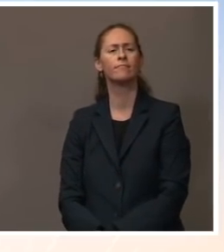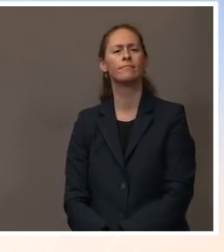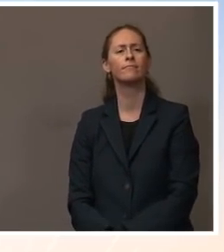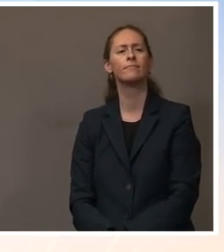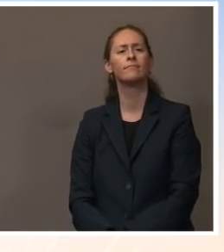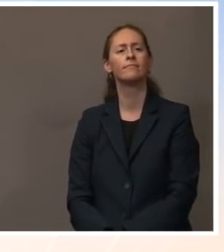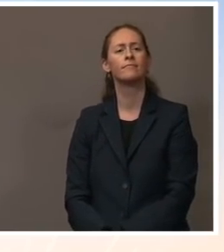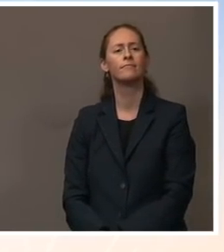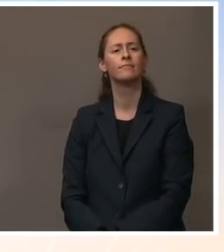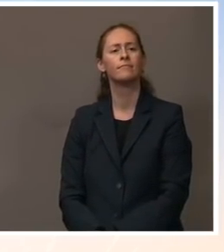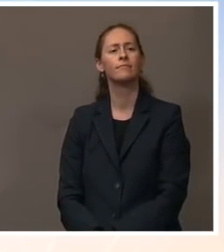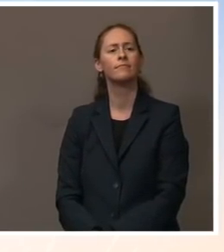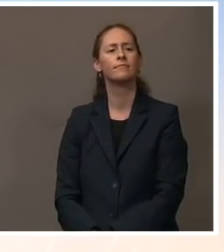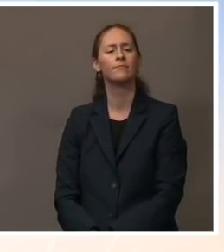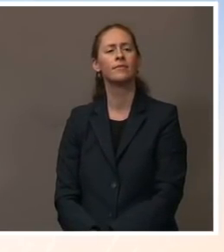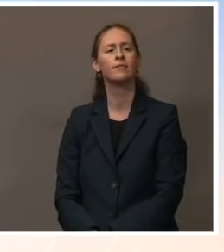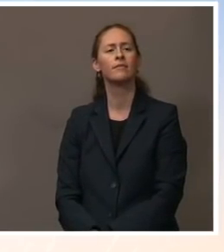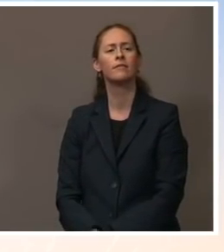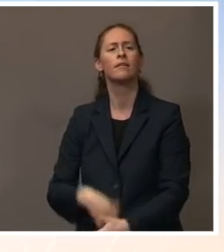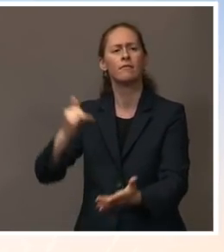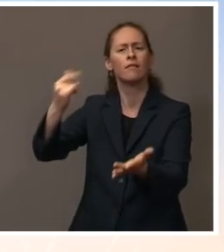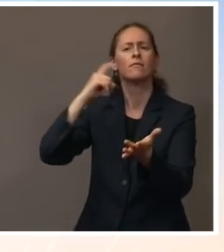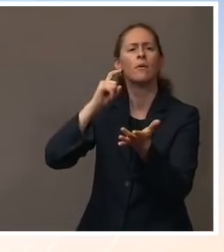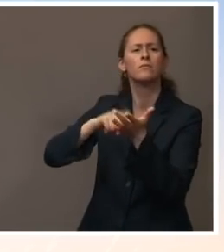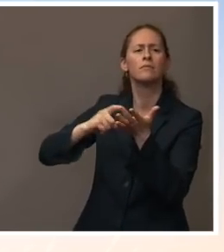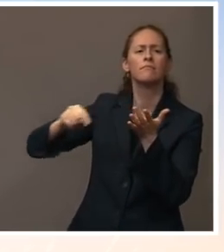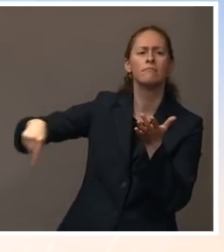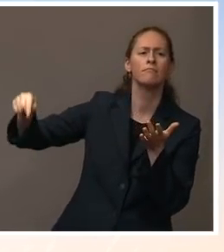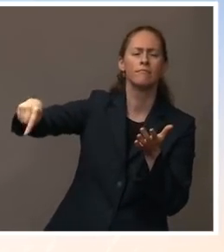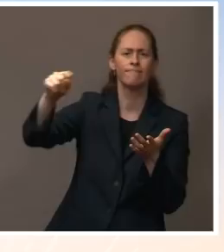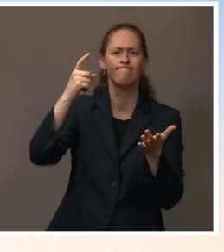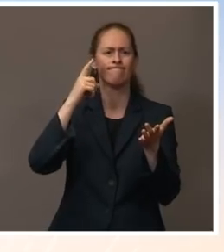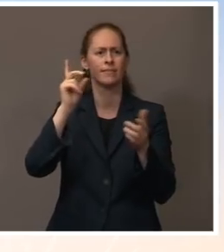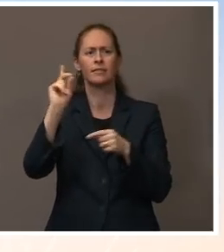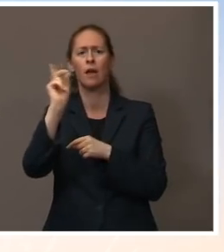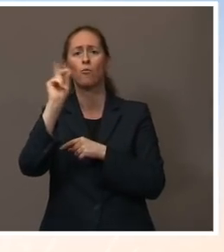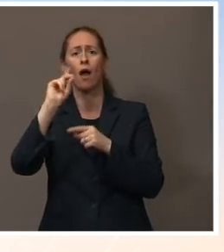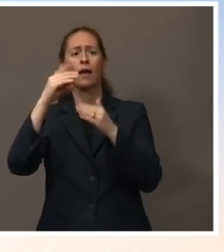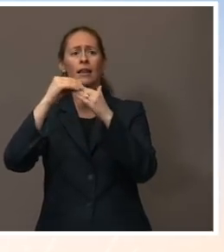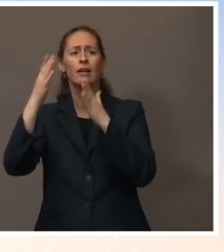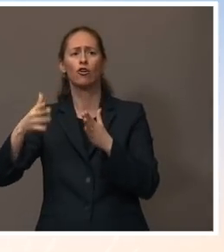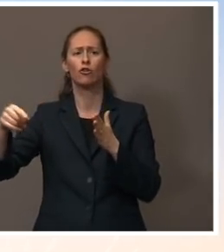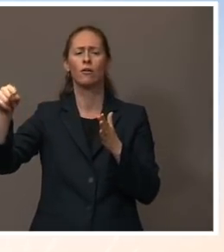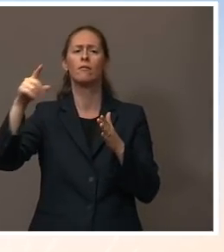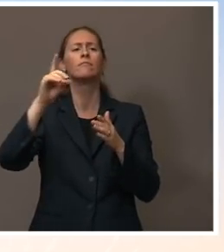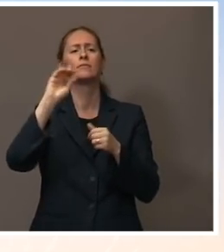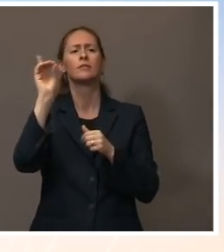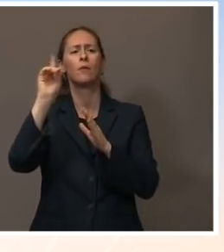is not problems in blue states -- state legislatures; it's Republican-controlled states where many of these decisions are already being made.